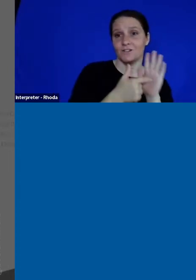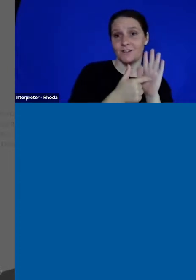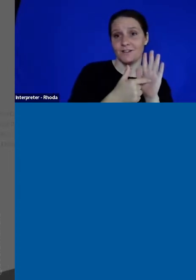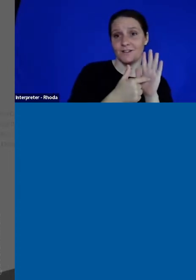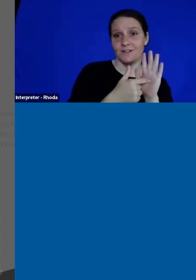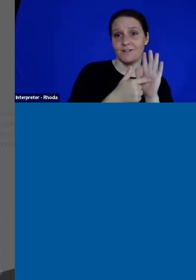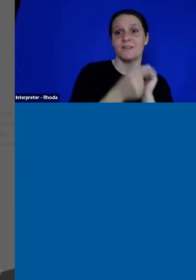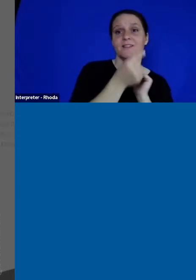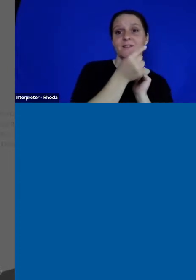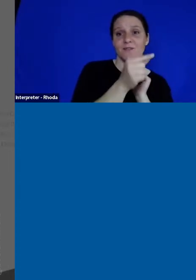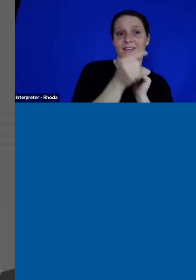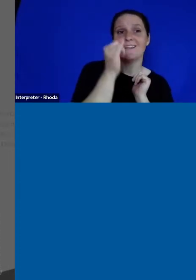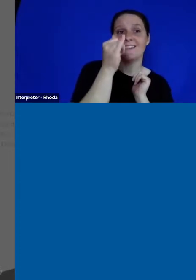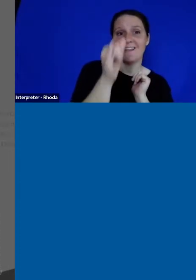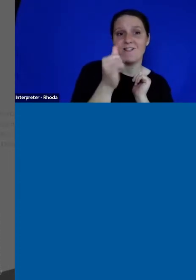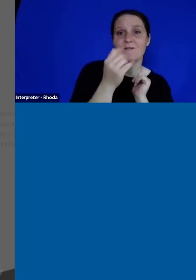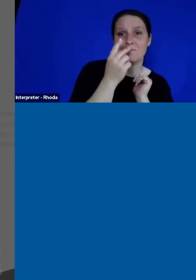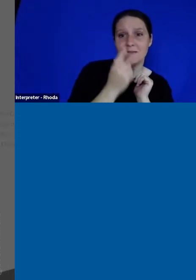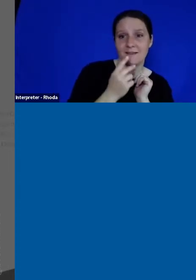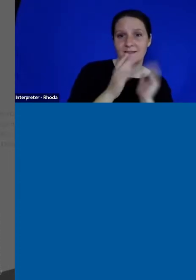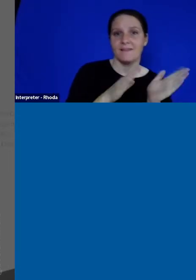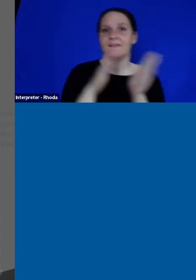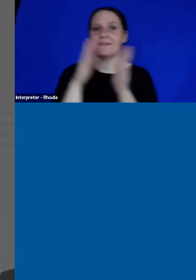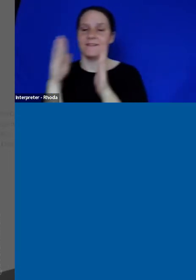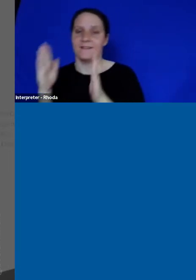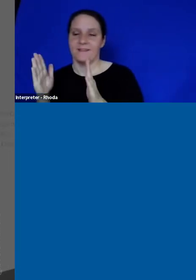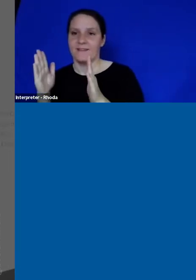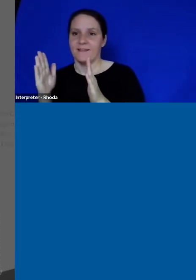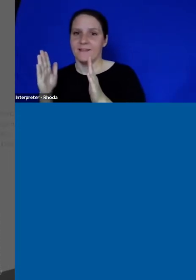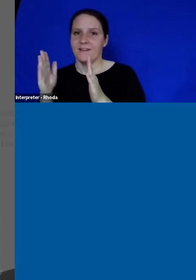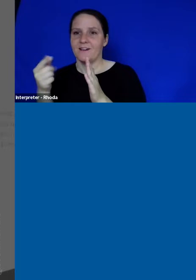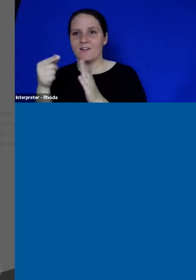and hot pink and to the right, we have the monochromatic view,